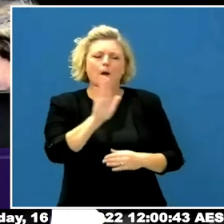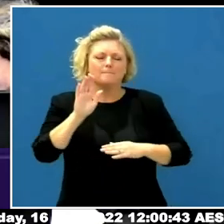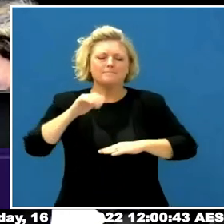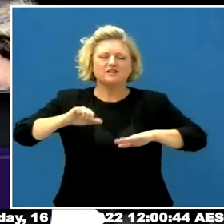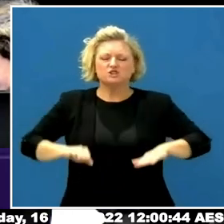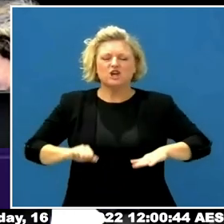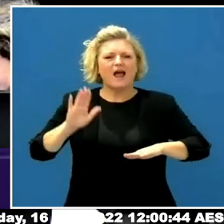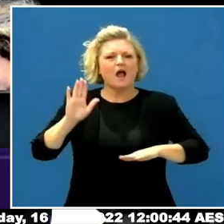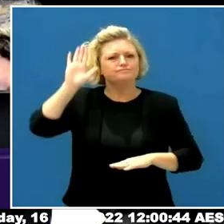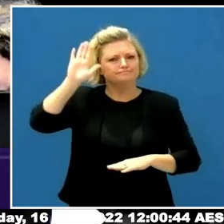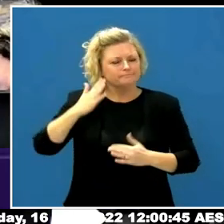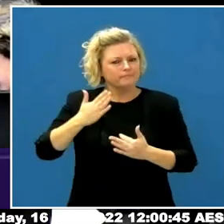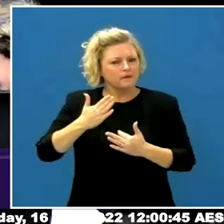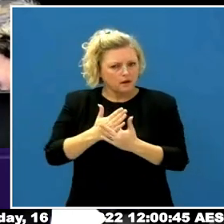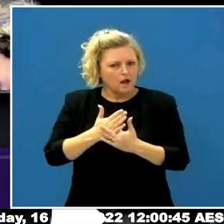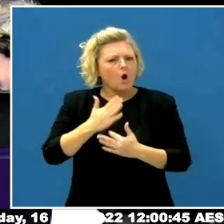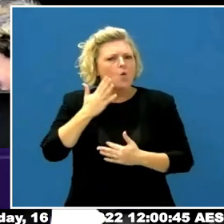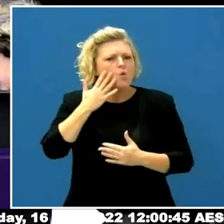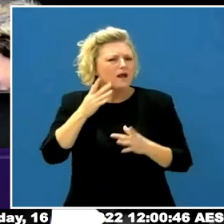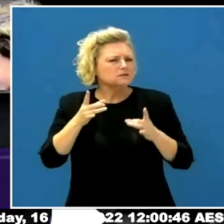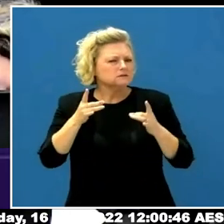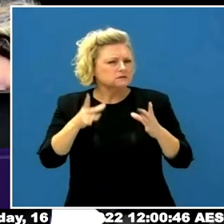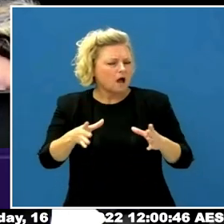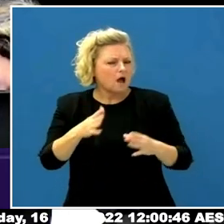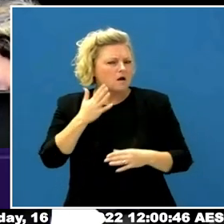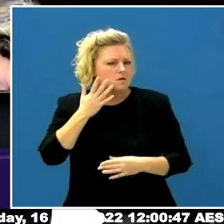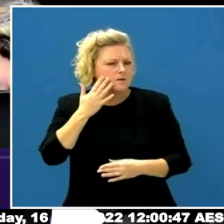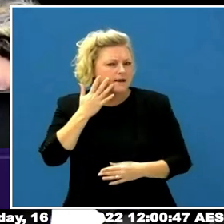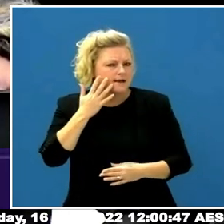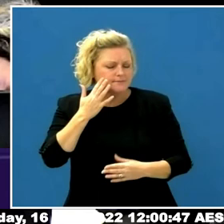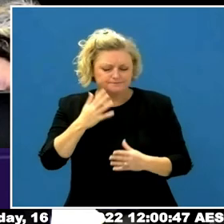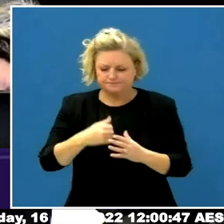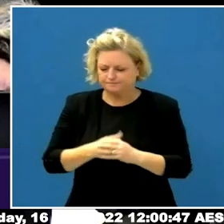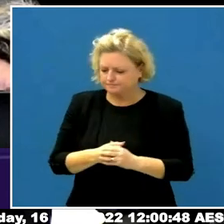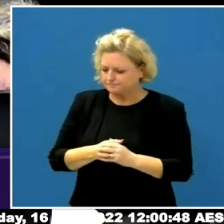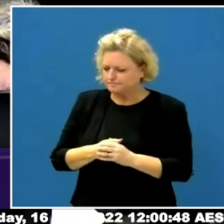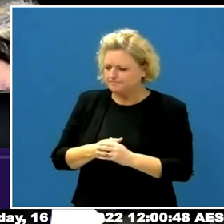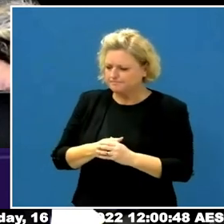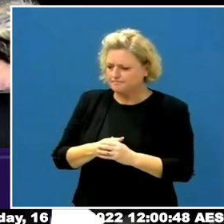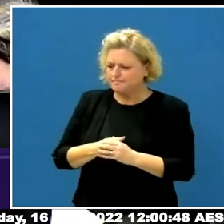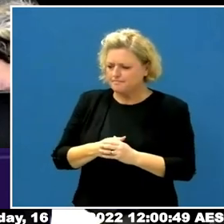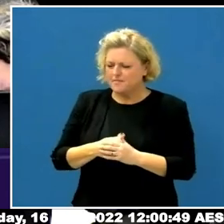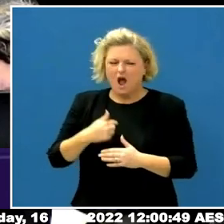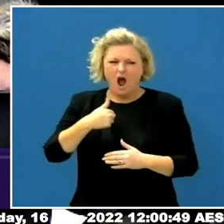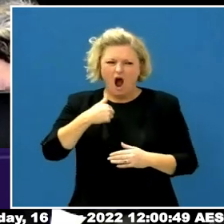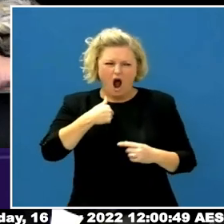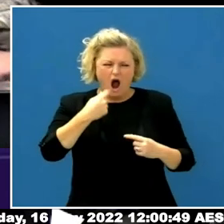I tried to work it out and I can't exactly remember.